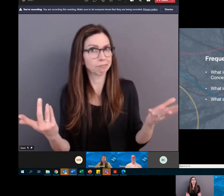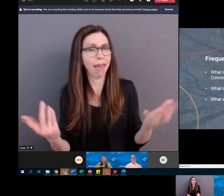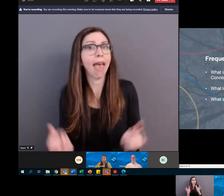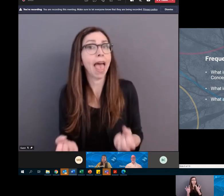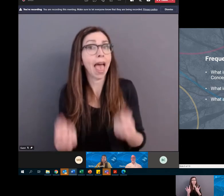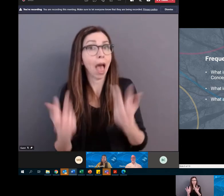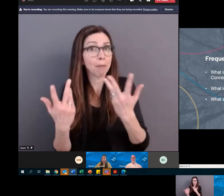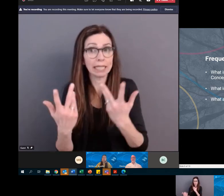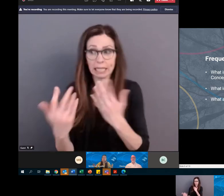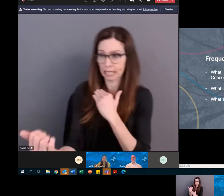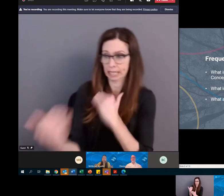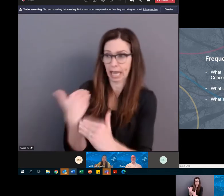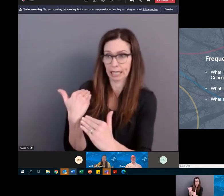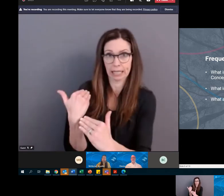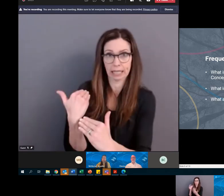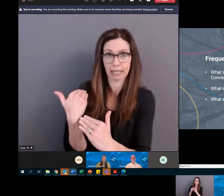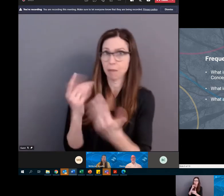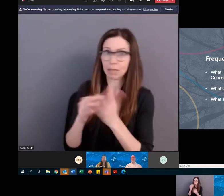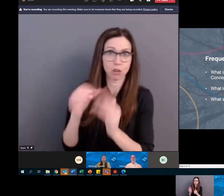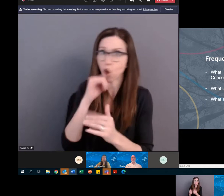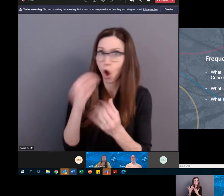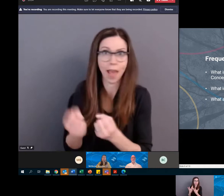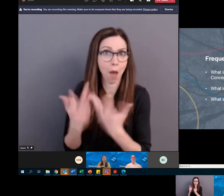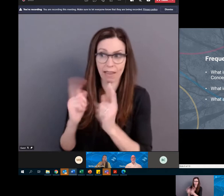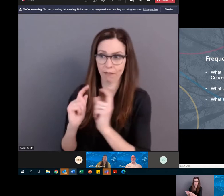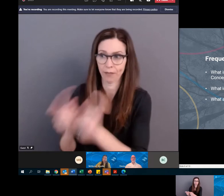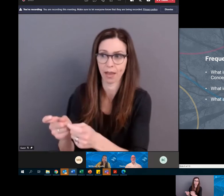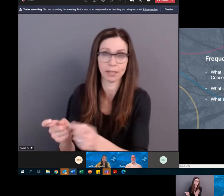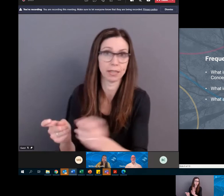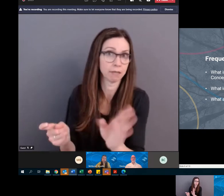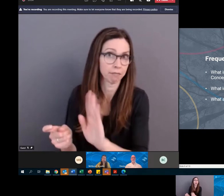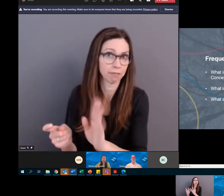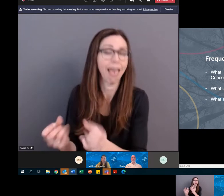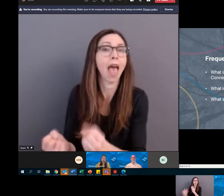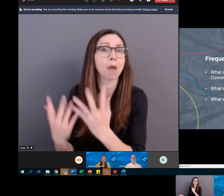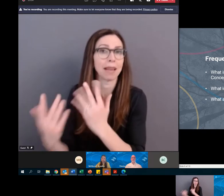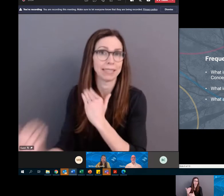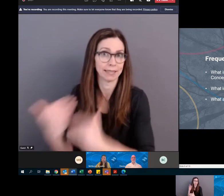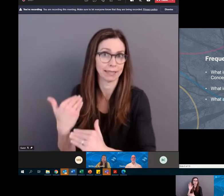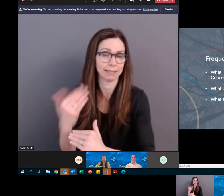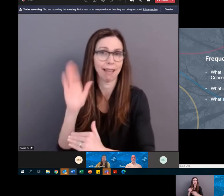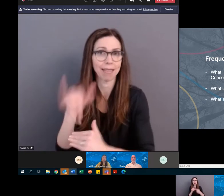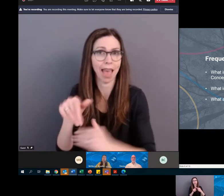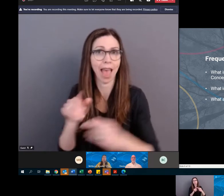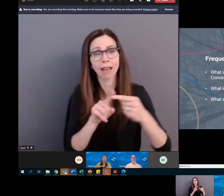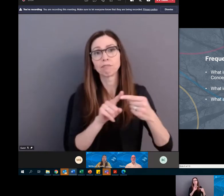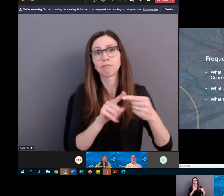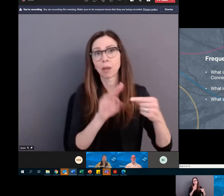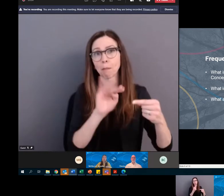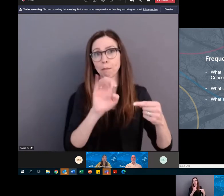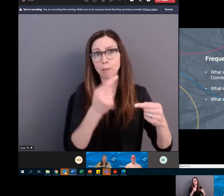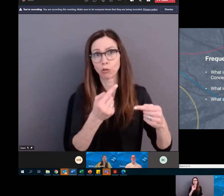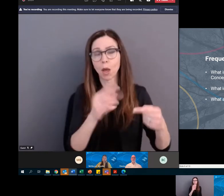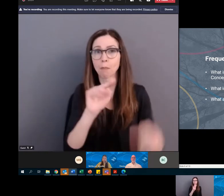in an application buffer year, which runs from March 1st to the end of February each year,